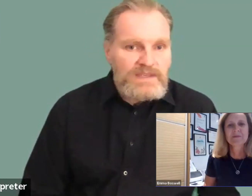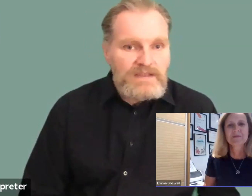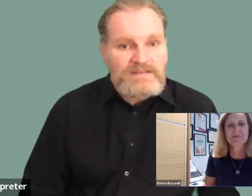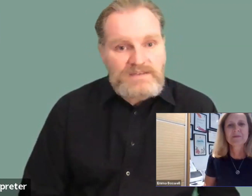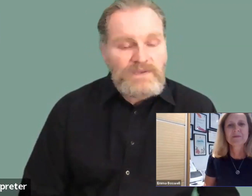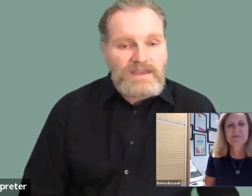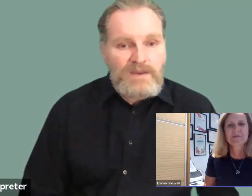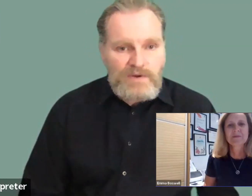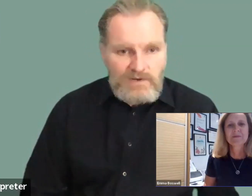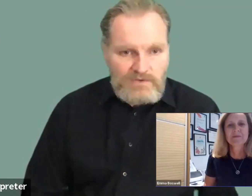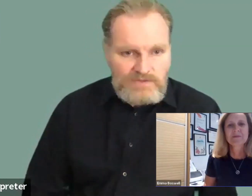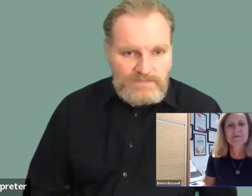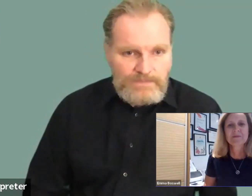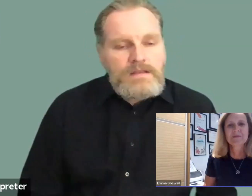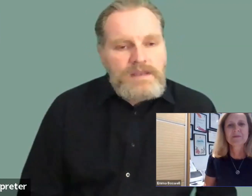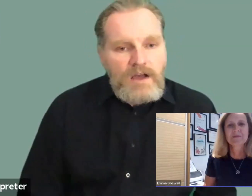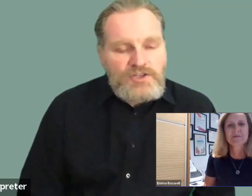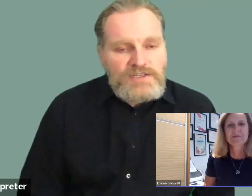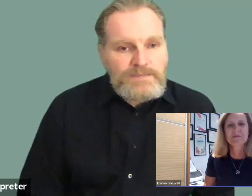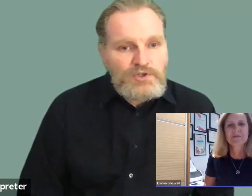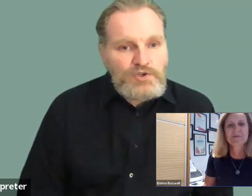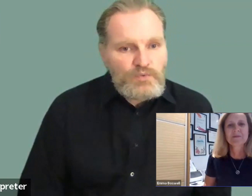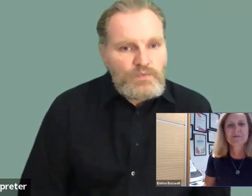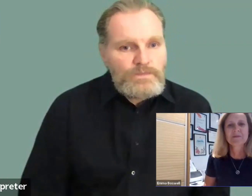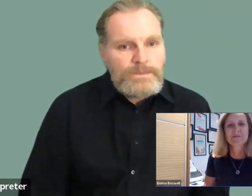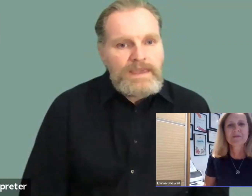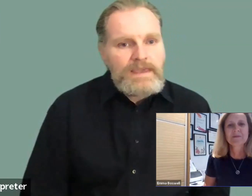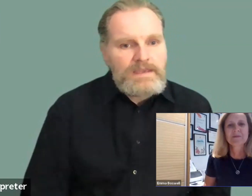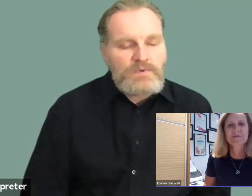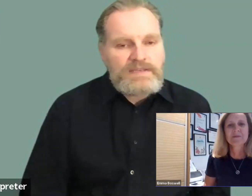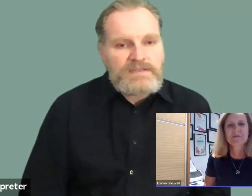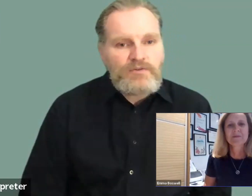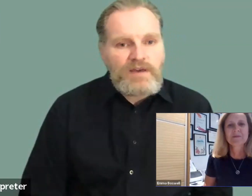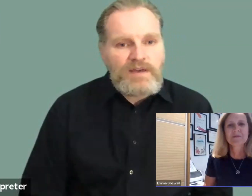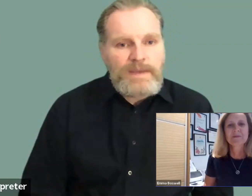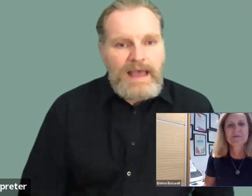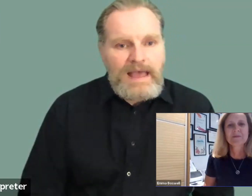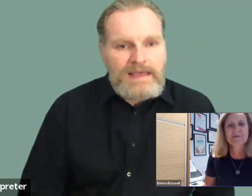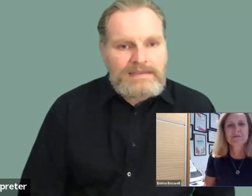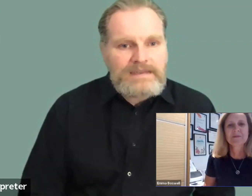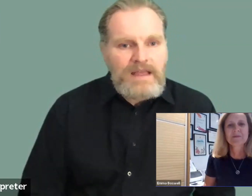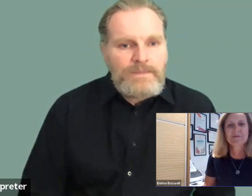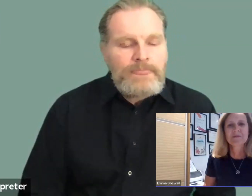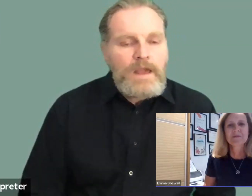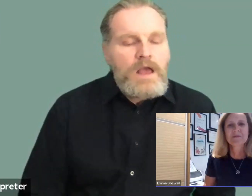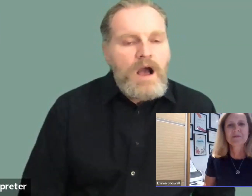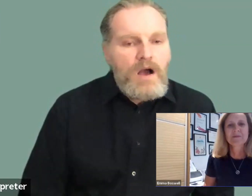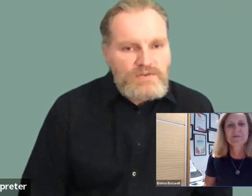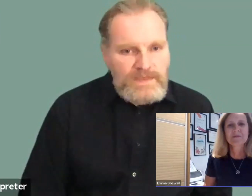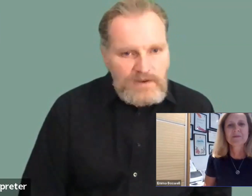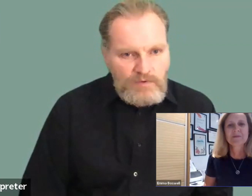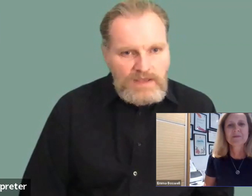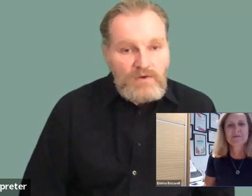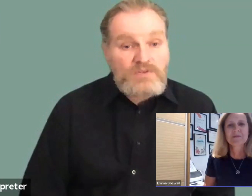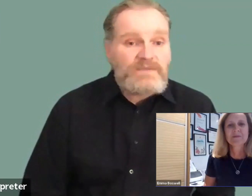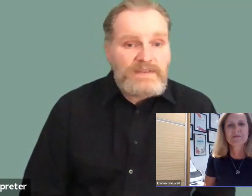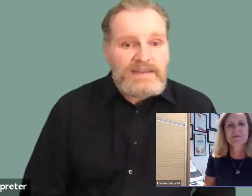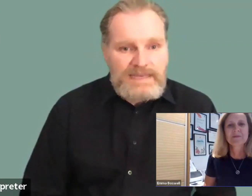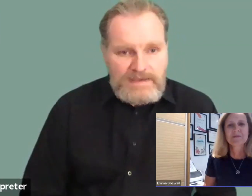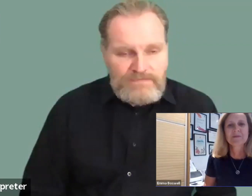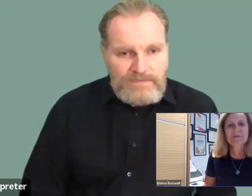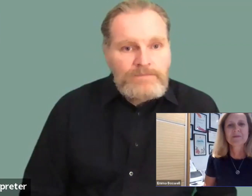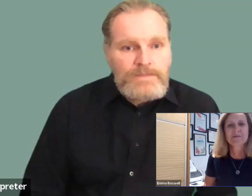the severe hearing loss. Usher type 2 is what I describe as hard of hearing or severely deaf,